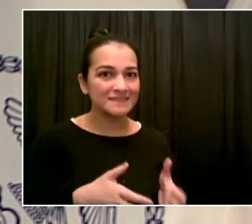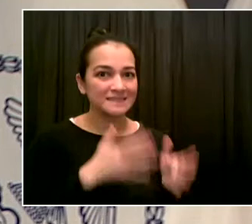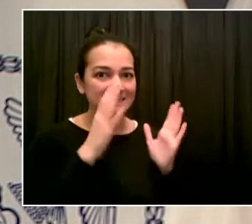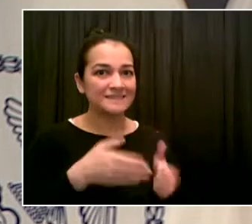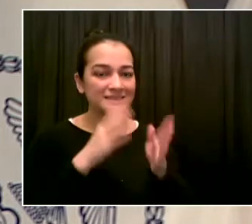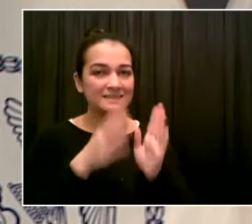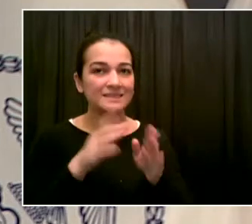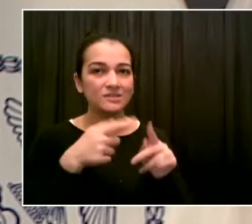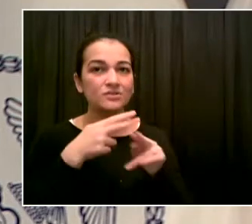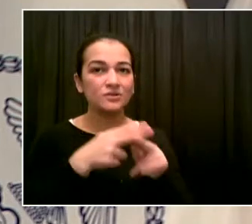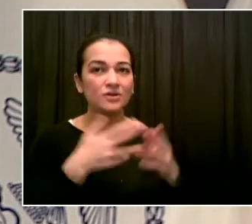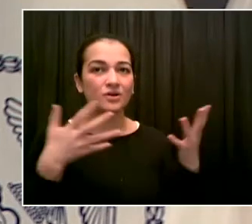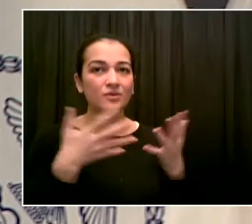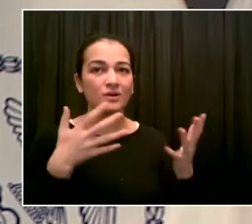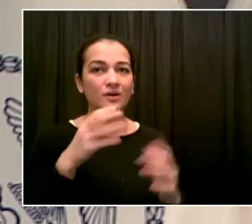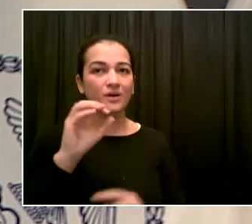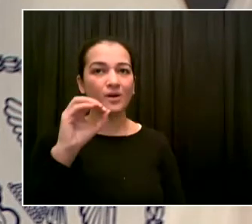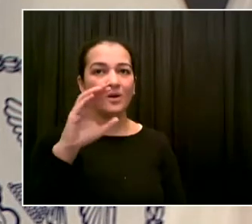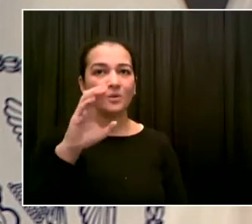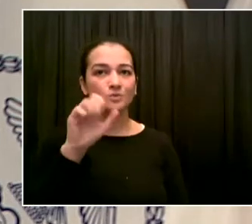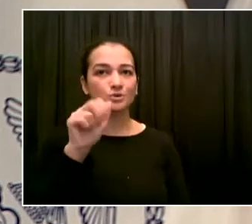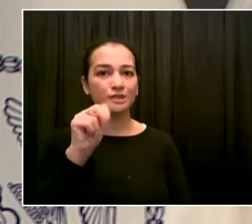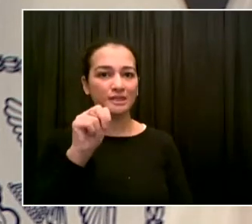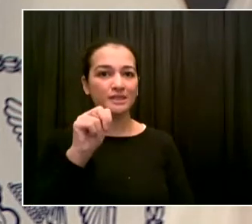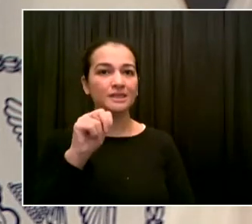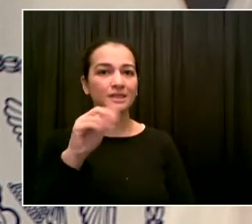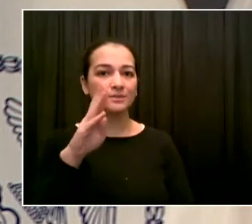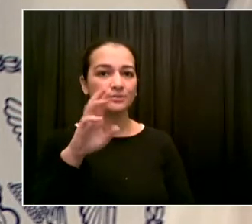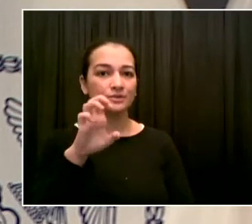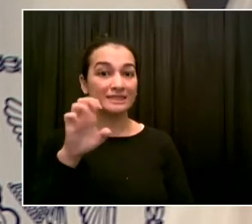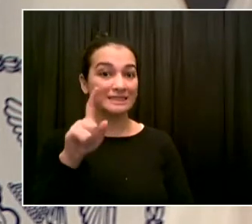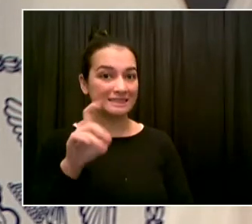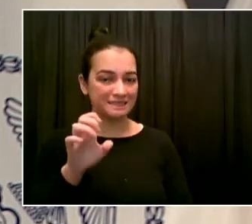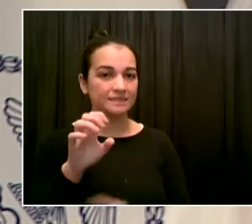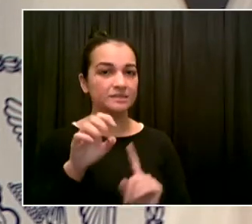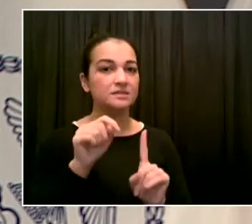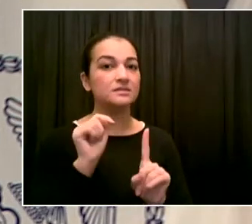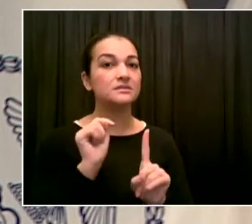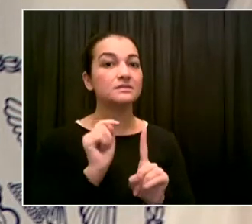THE OCEAN BREEZE ATHLETIC COMPLEX IN STATEN ISLAND IS HOSTING THE STATE HIGH CHSOOL INDOOR